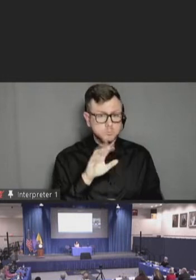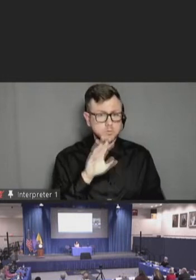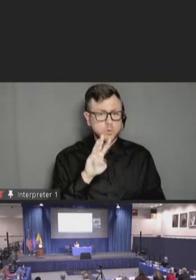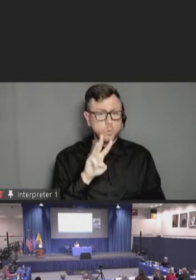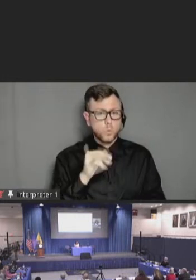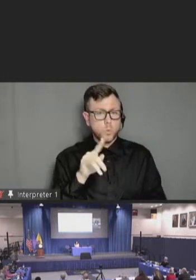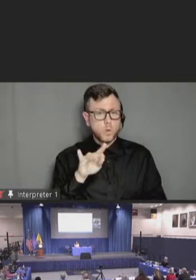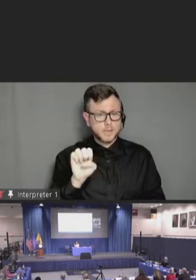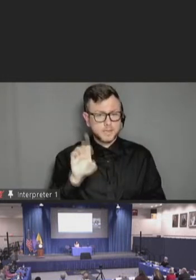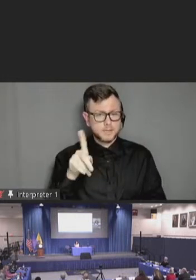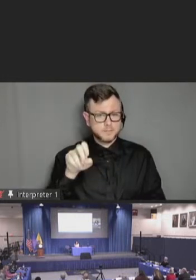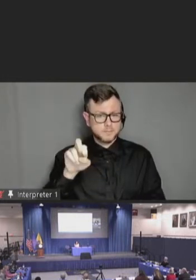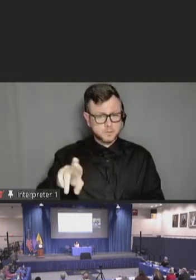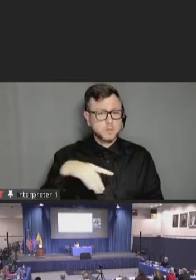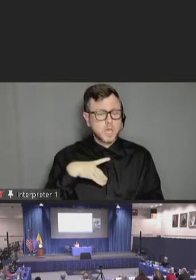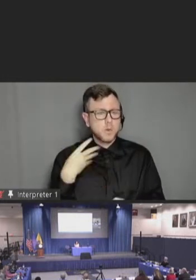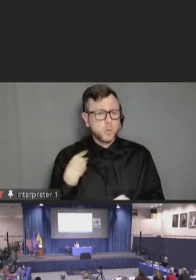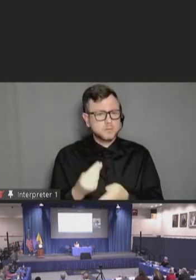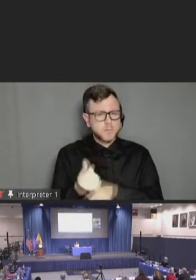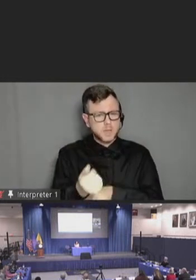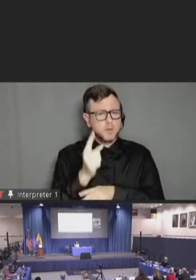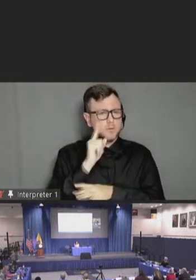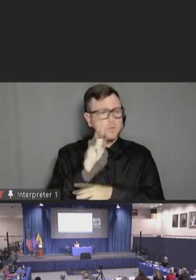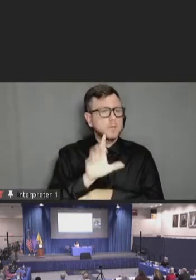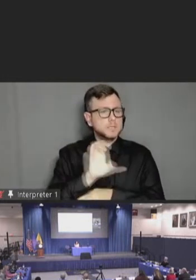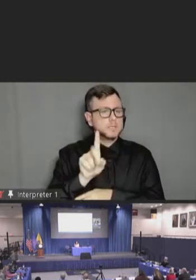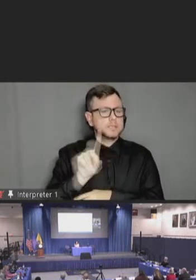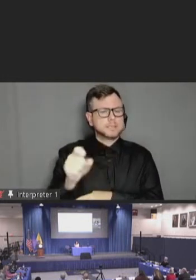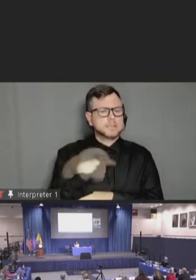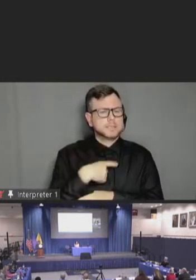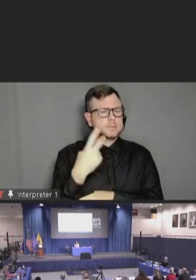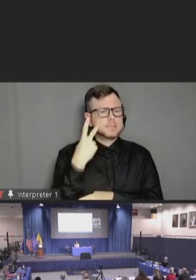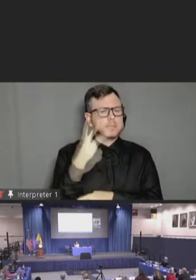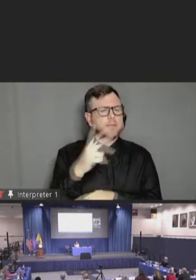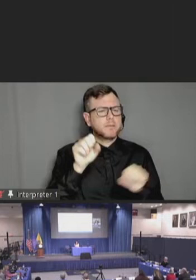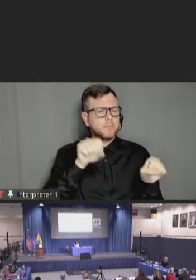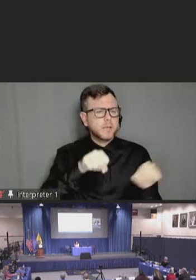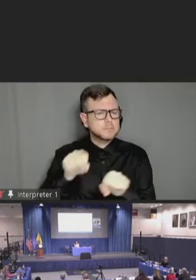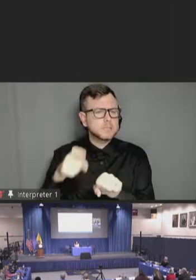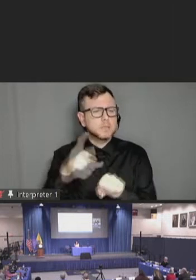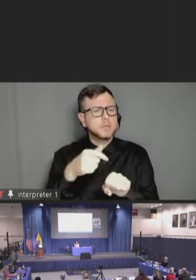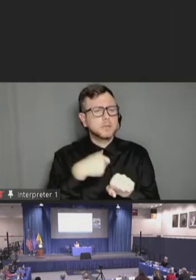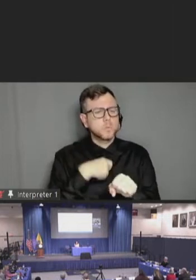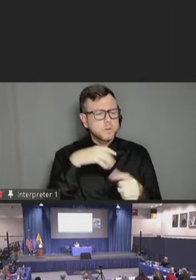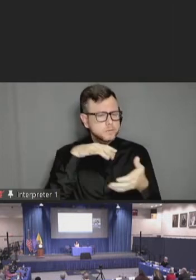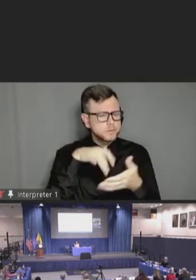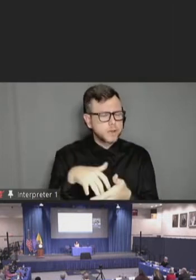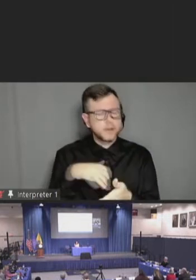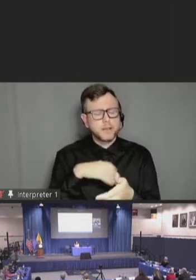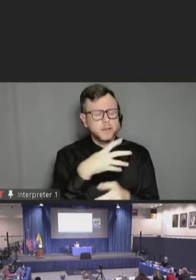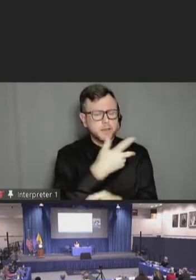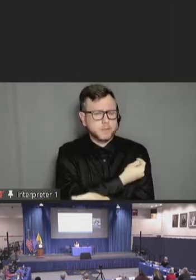This was funded by the CDC, and it was examining the feasibility of studying the immunization schedule within the VSD.